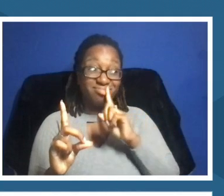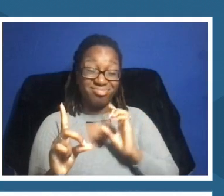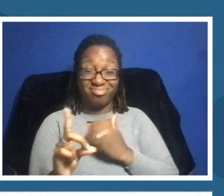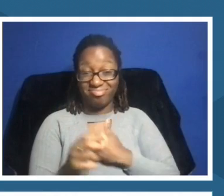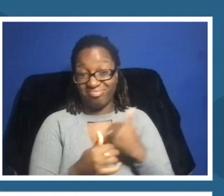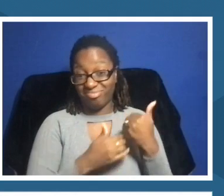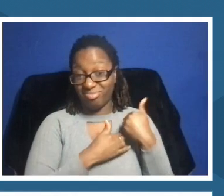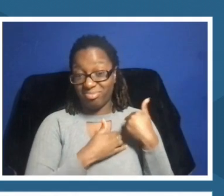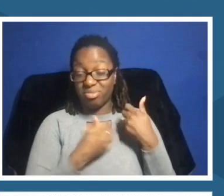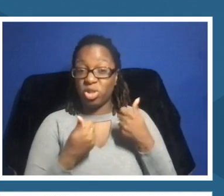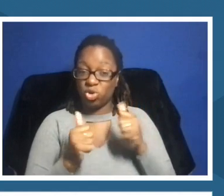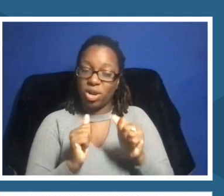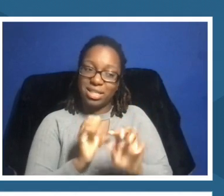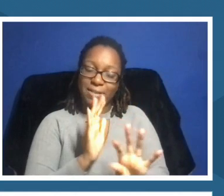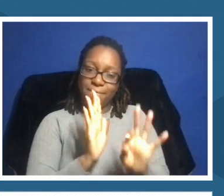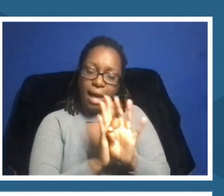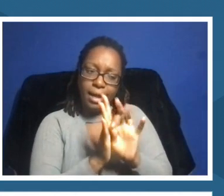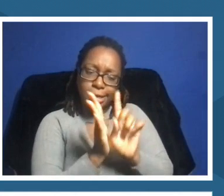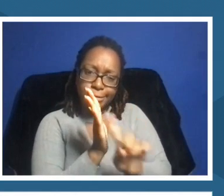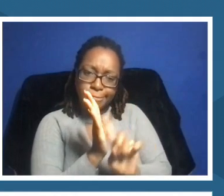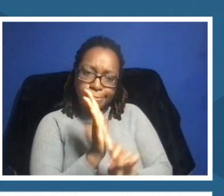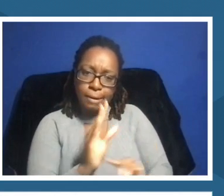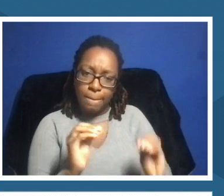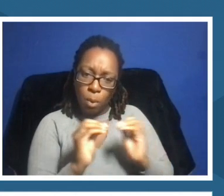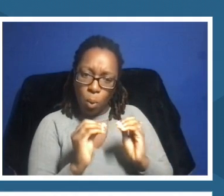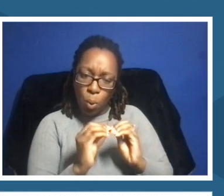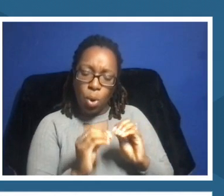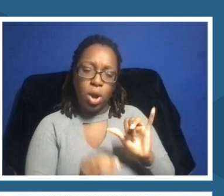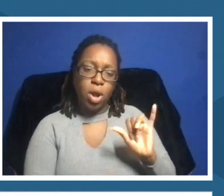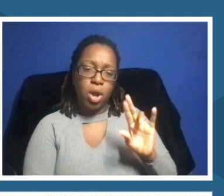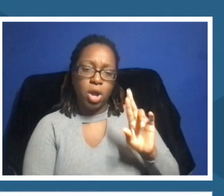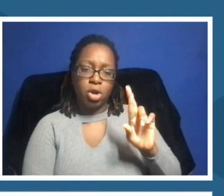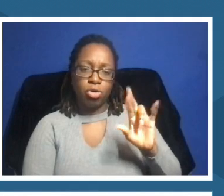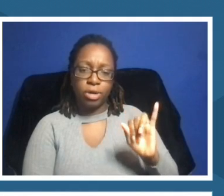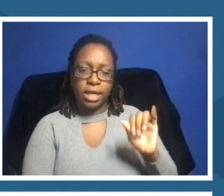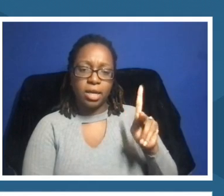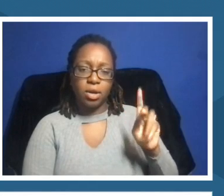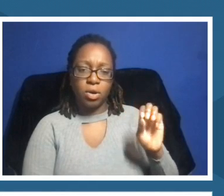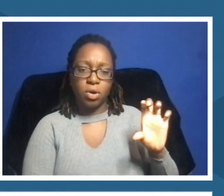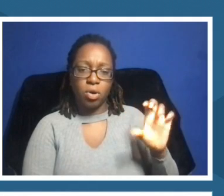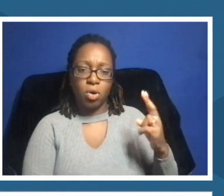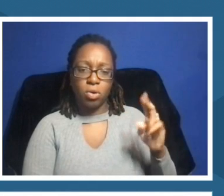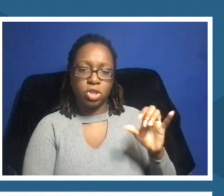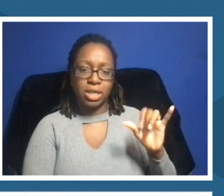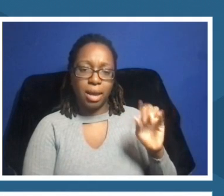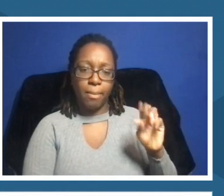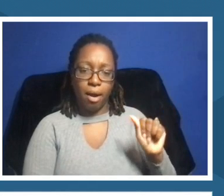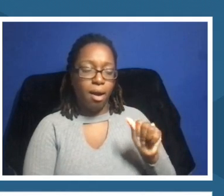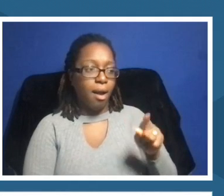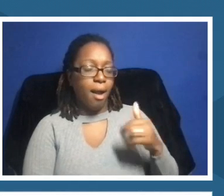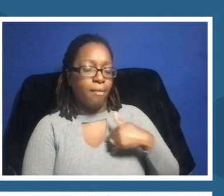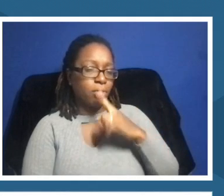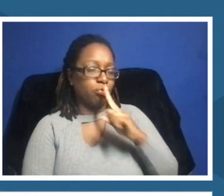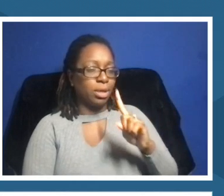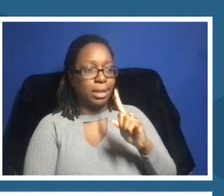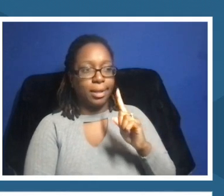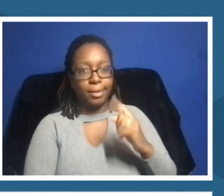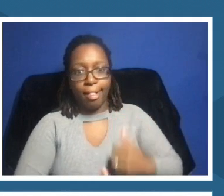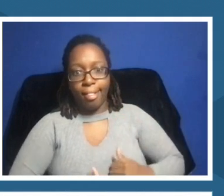and yuri kochiyama has made a lifetime career out of educating